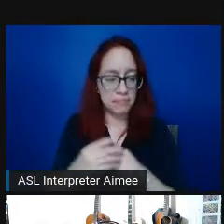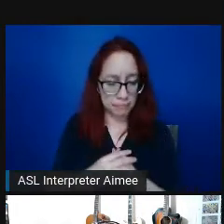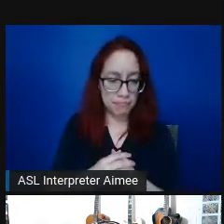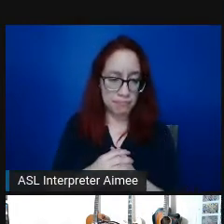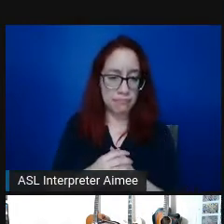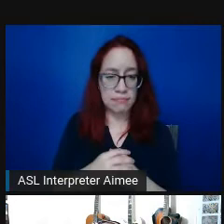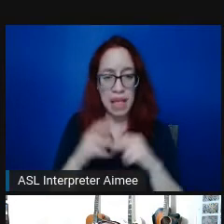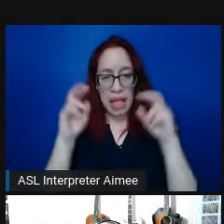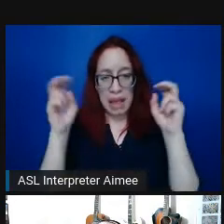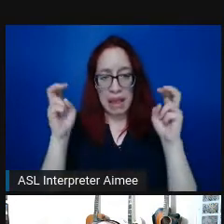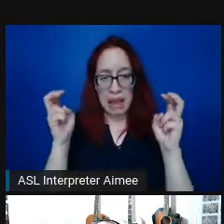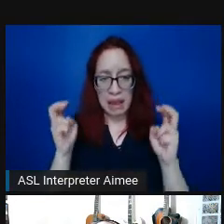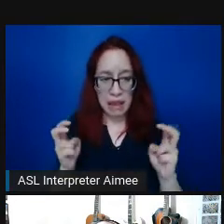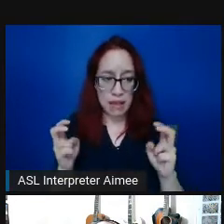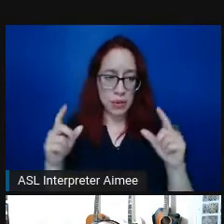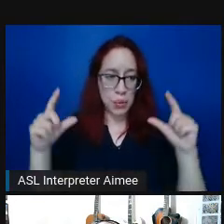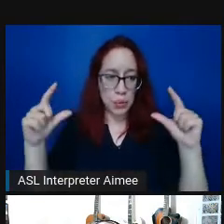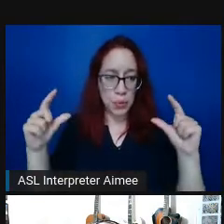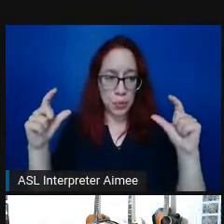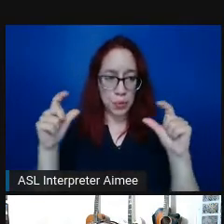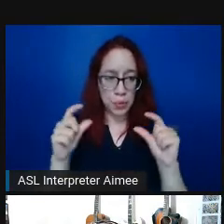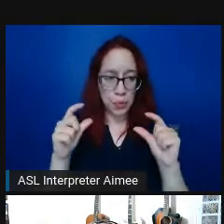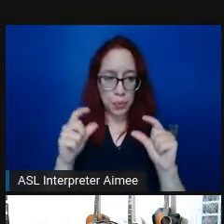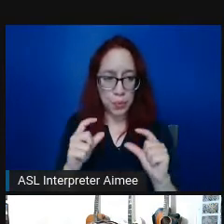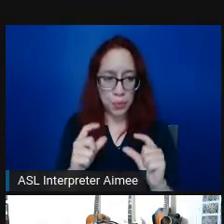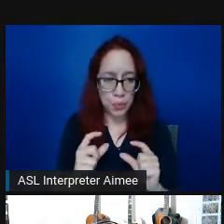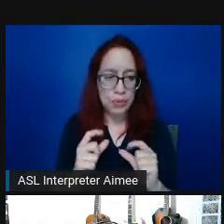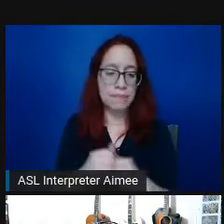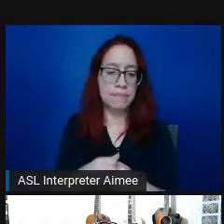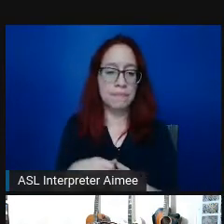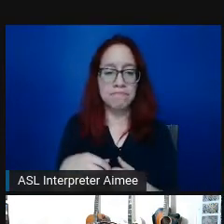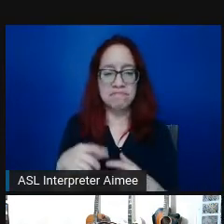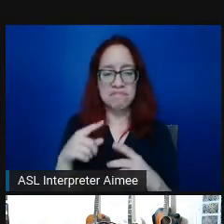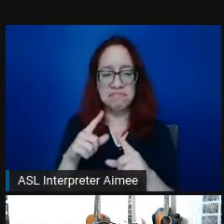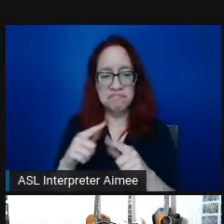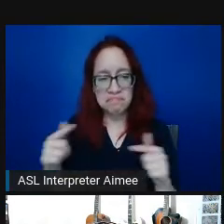heading level 2, heading level 3, et cetera paragraphs